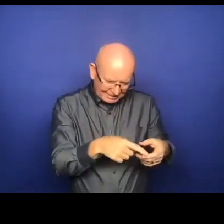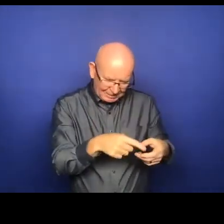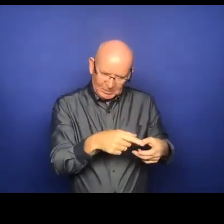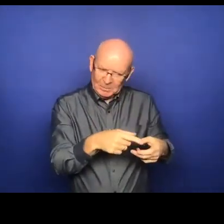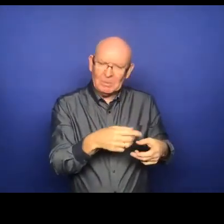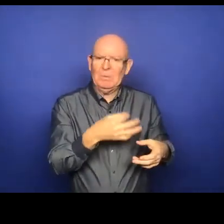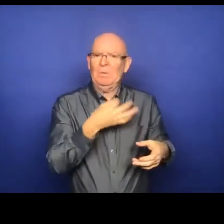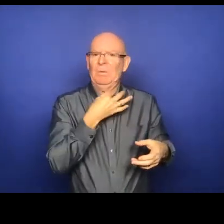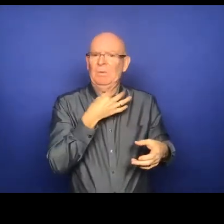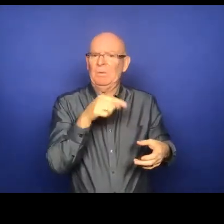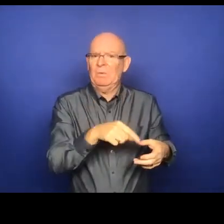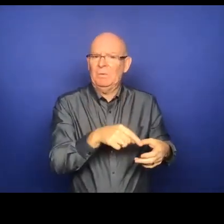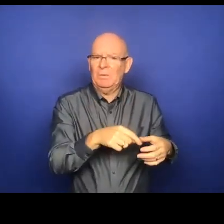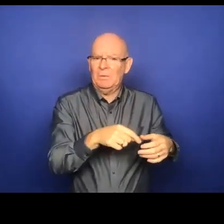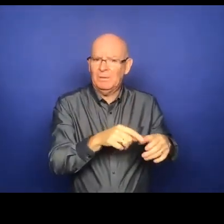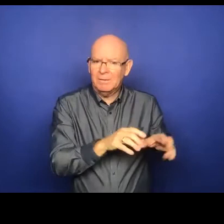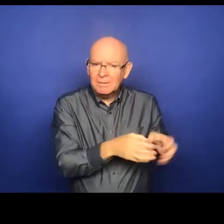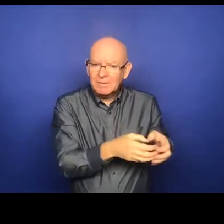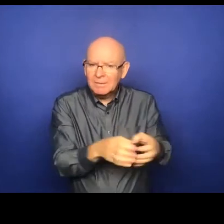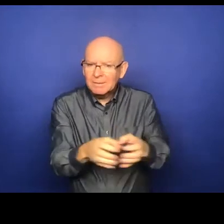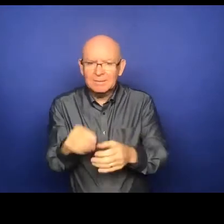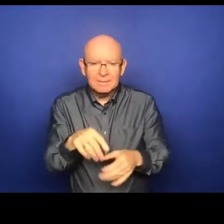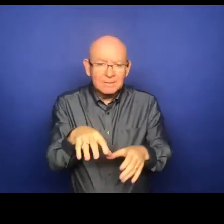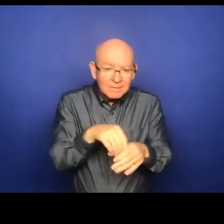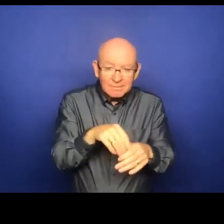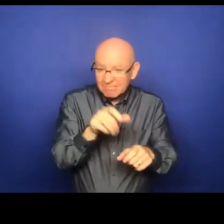subject. Countries have been disaggregating their